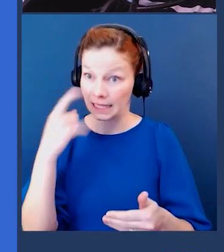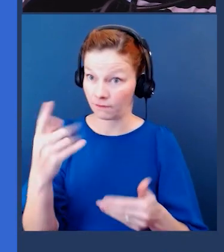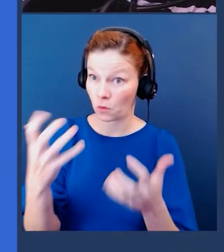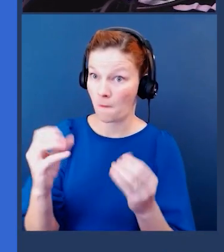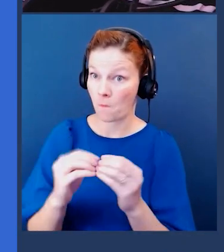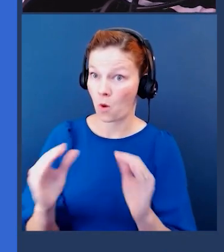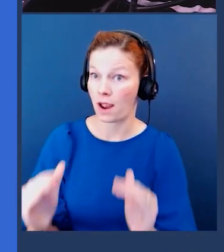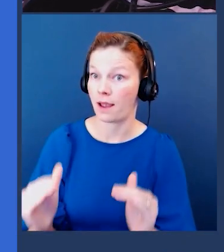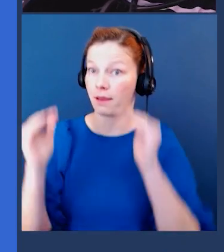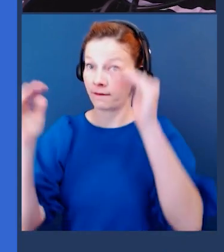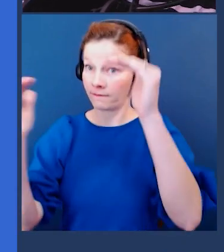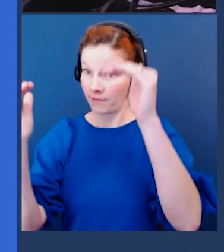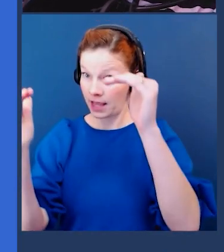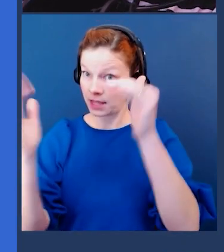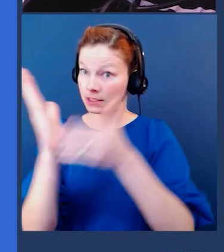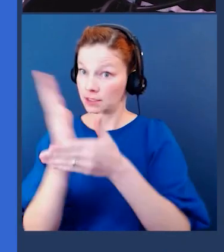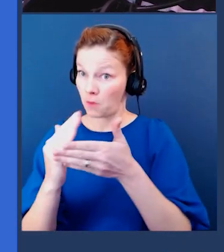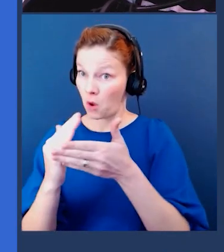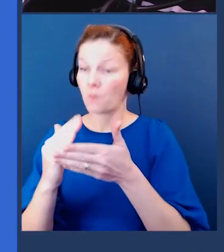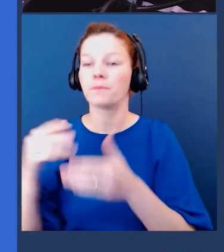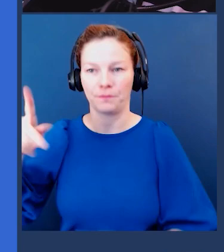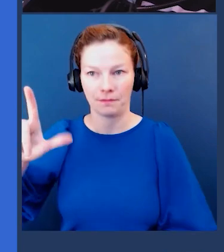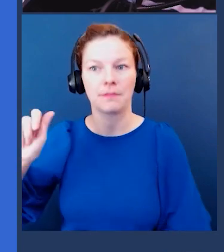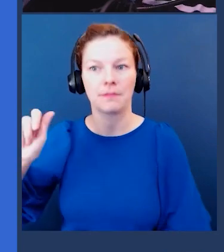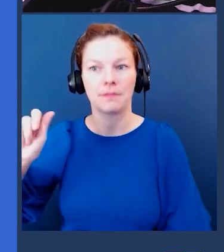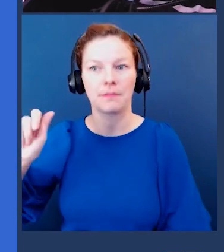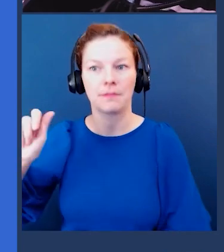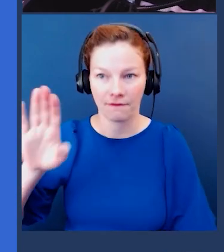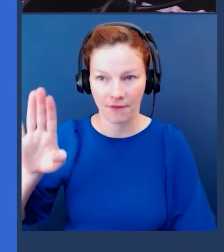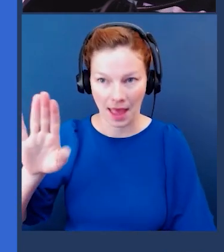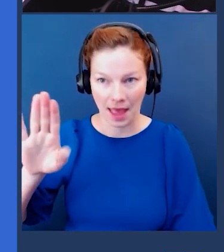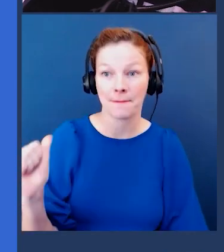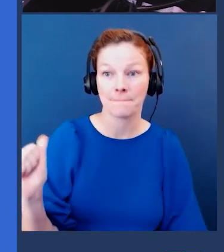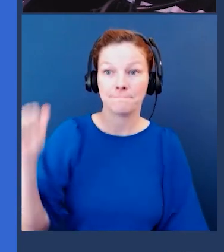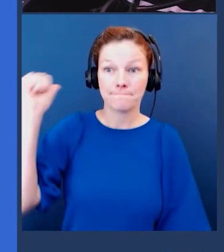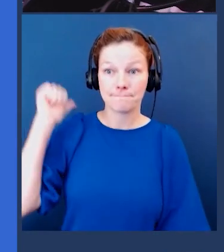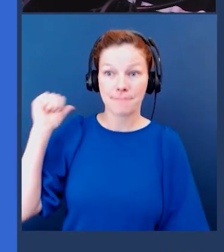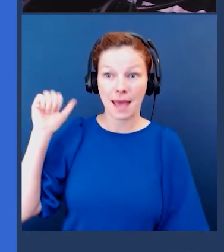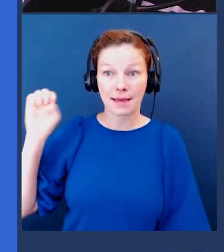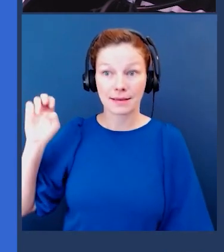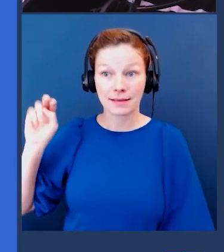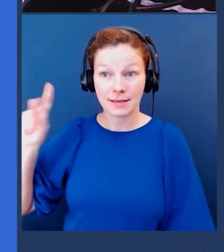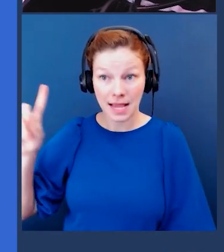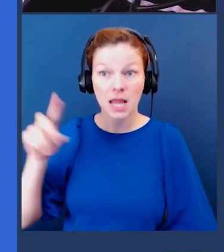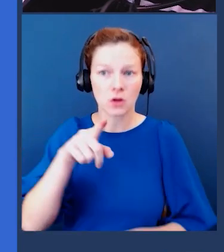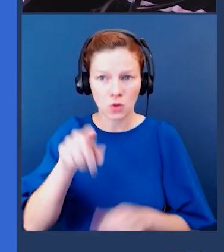This is where you PlayFab backend is open and you can add more logic.